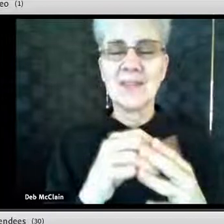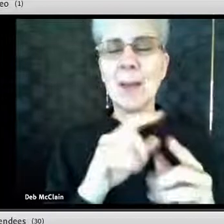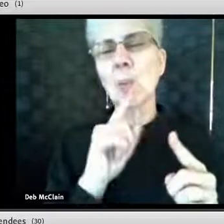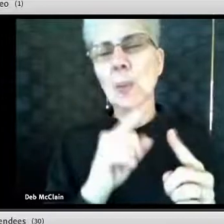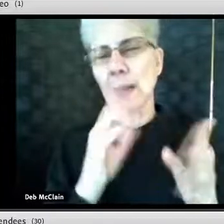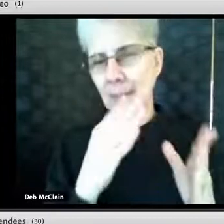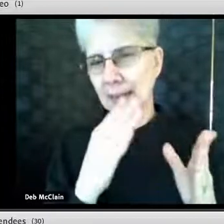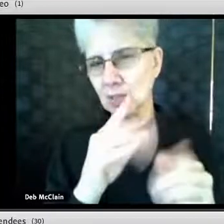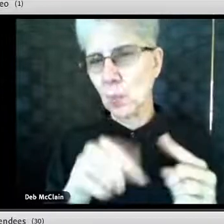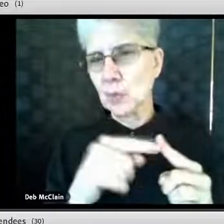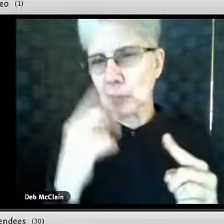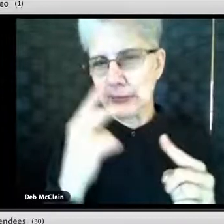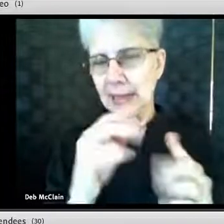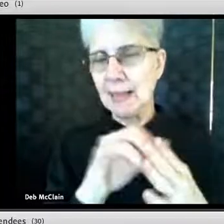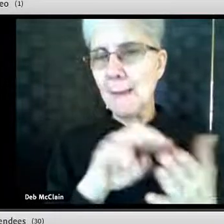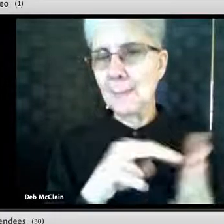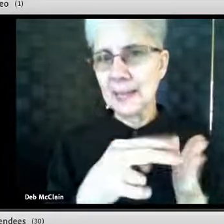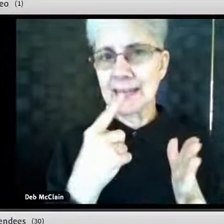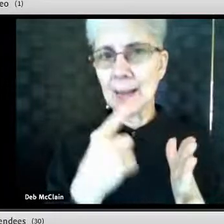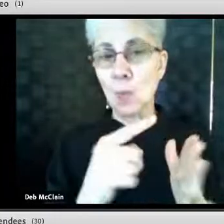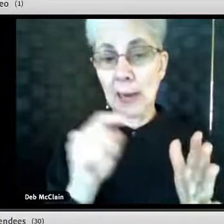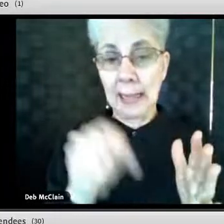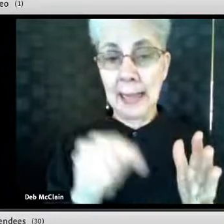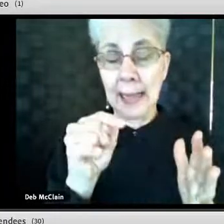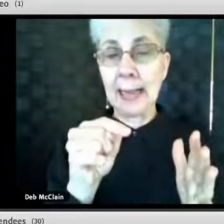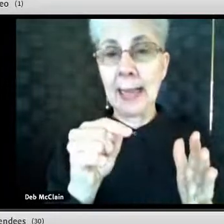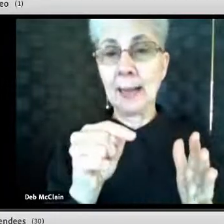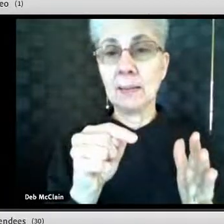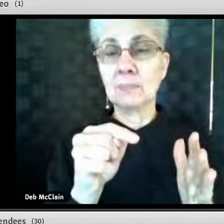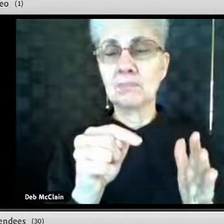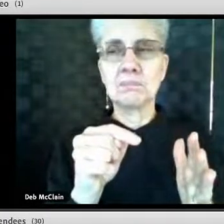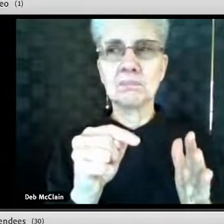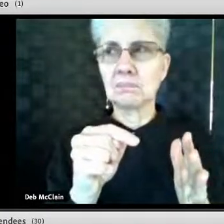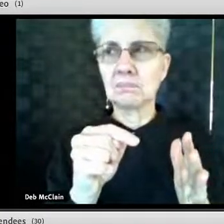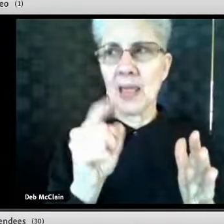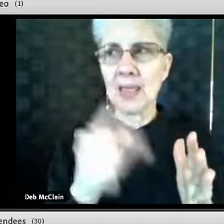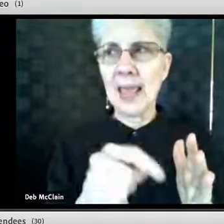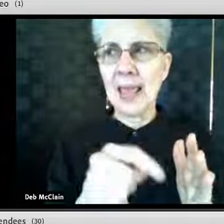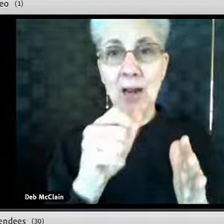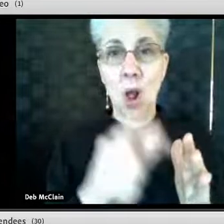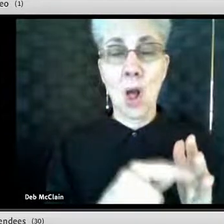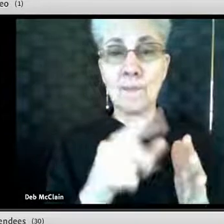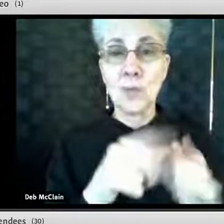but really pay attention when you see it. That means someone hit it. They hit all of your posts.